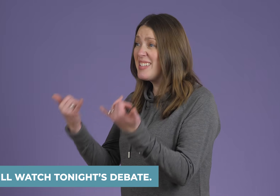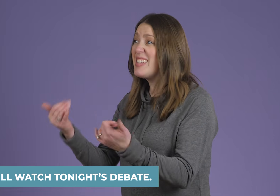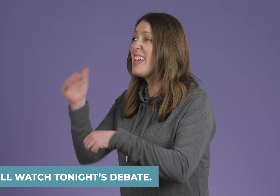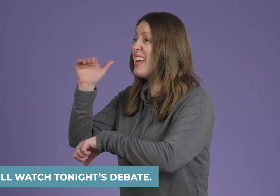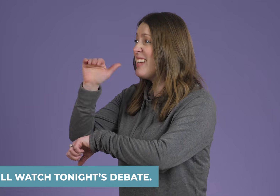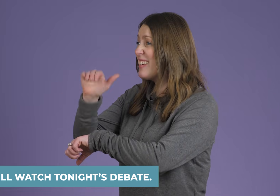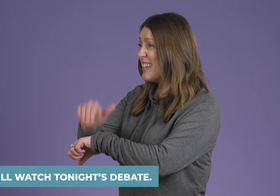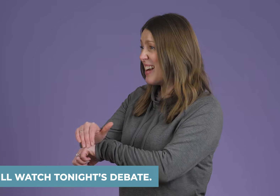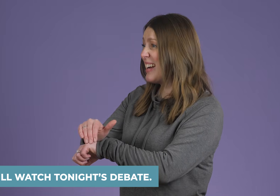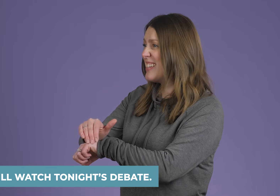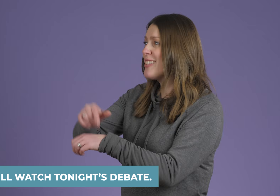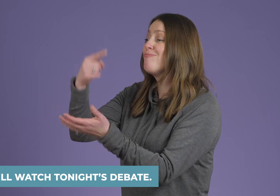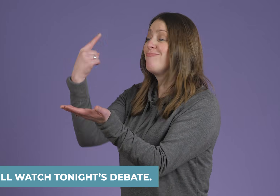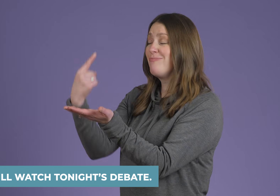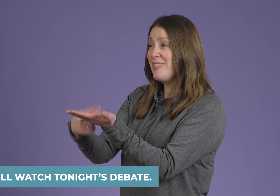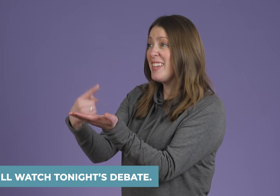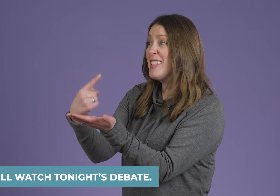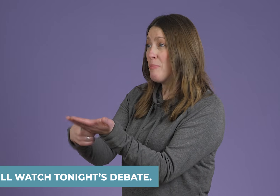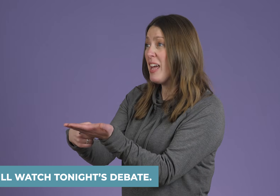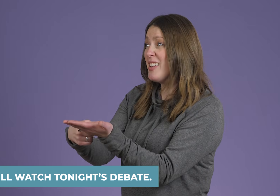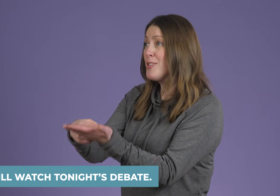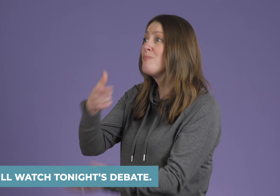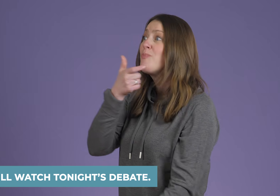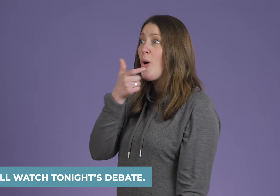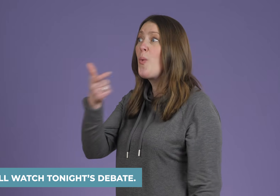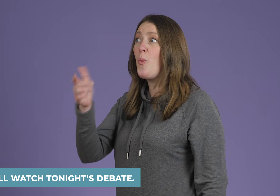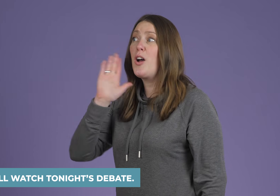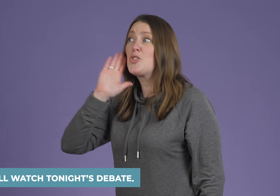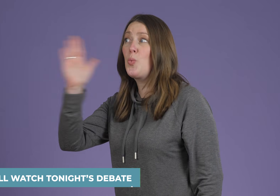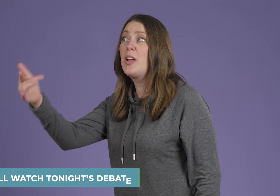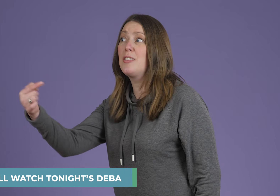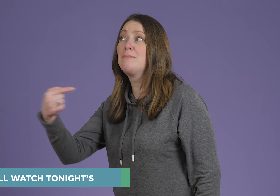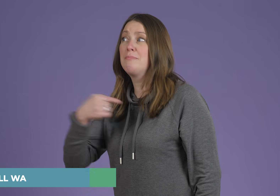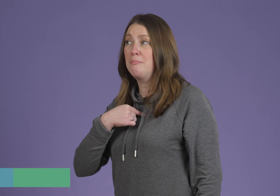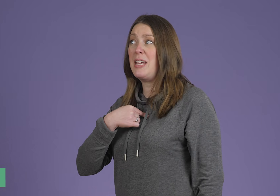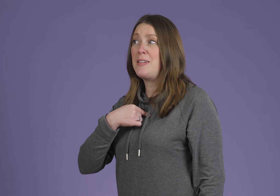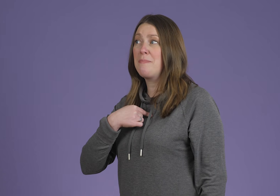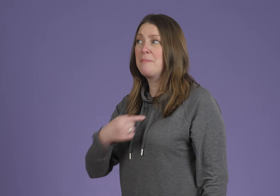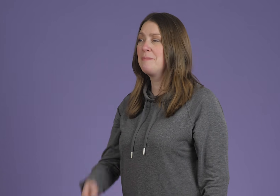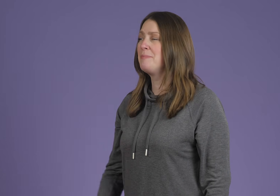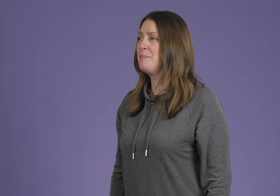Today night debate watch will me